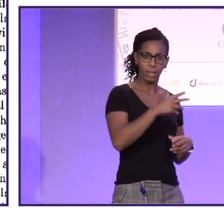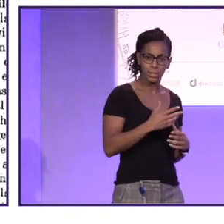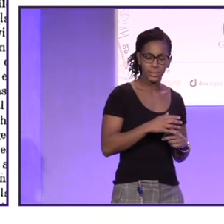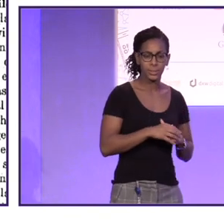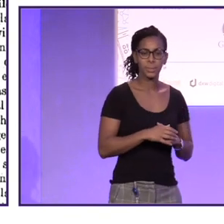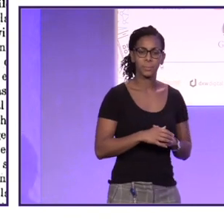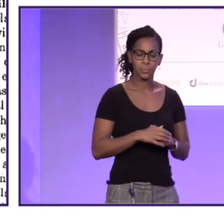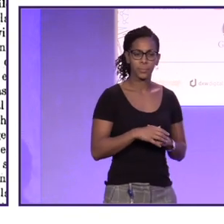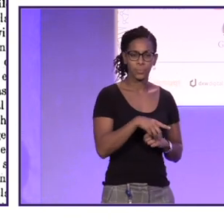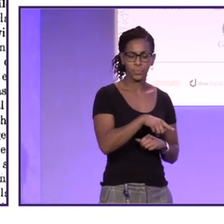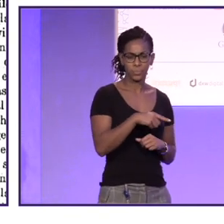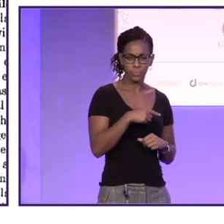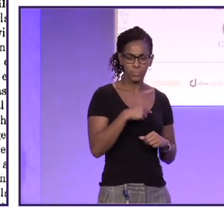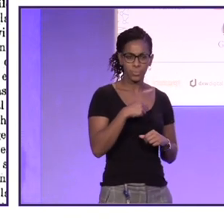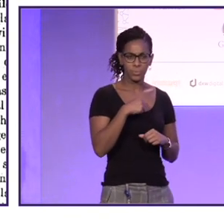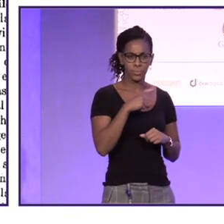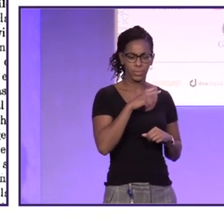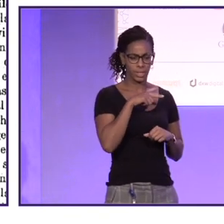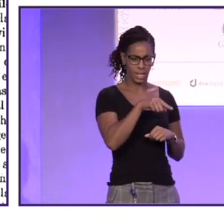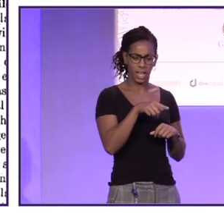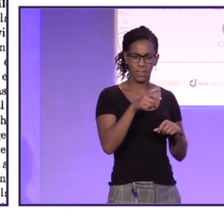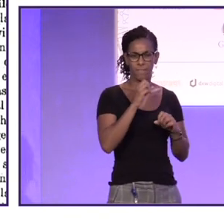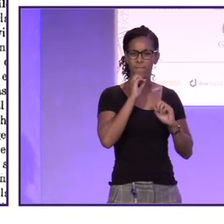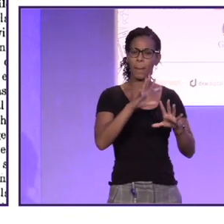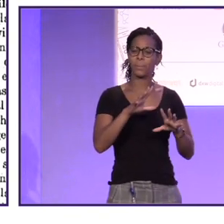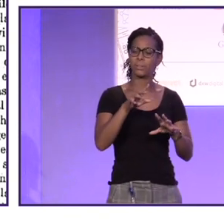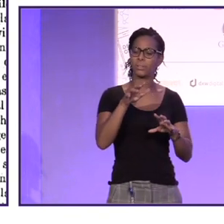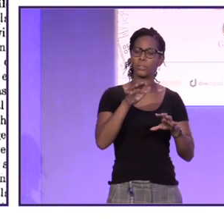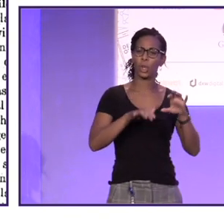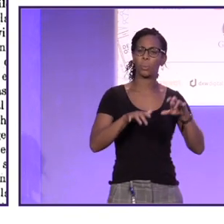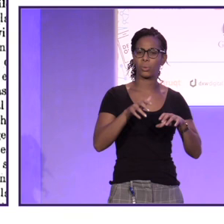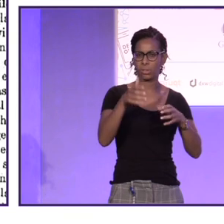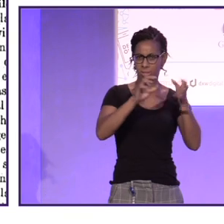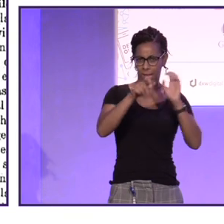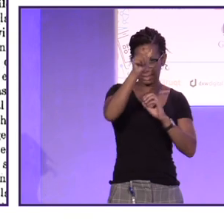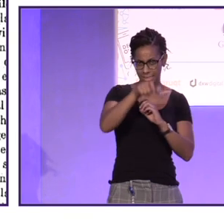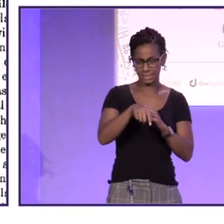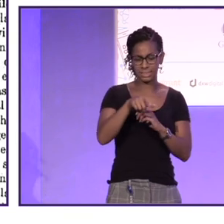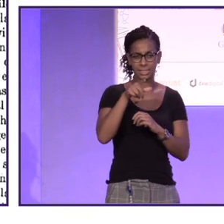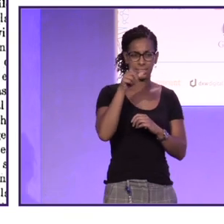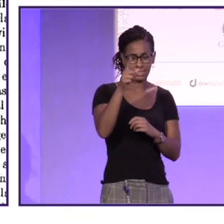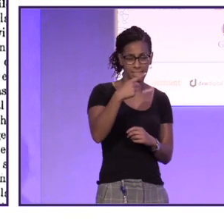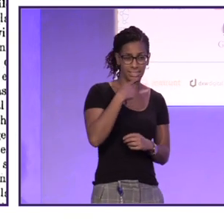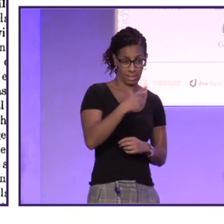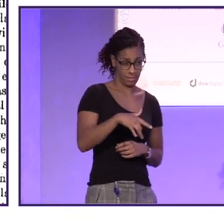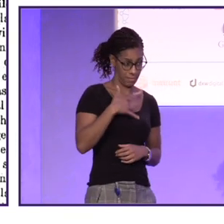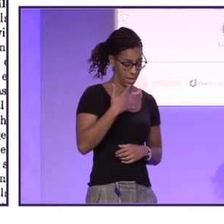Edsger Dijkstra, a famous computer scientist said that he thinks there's an inverse relationship between the number of GoTo